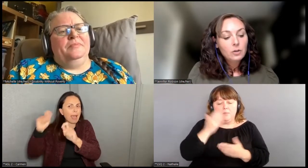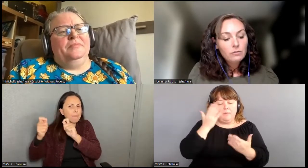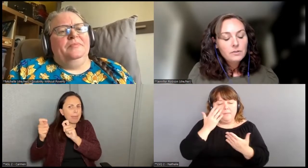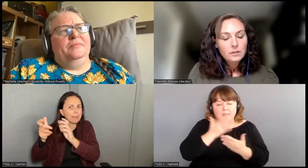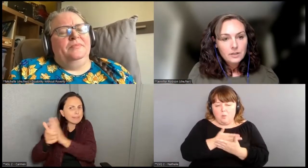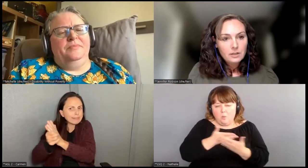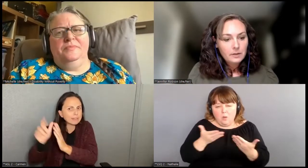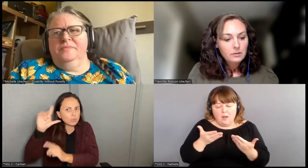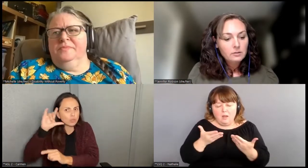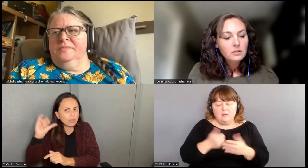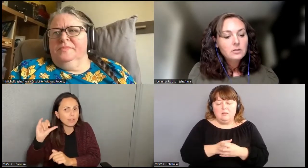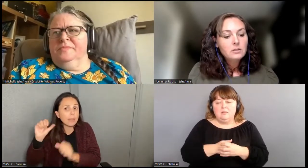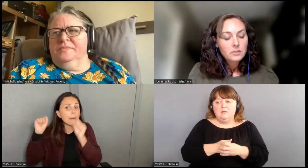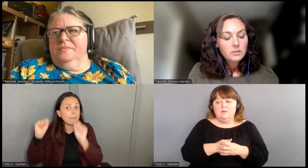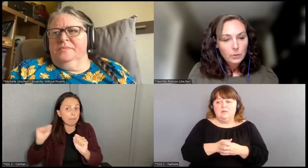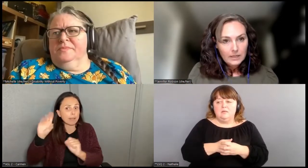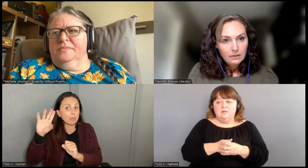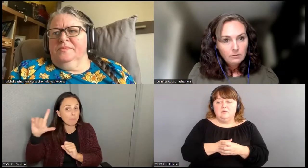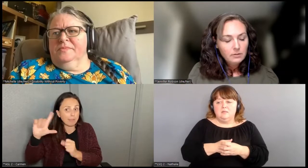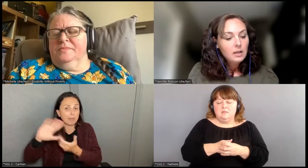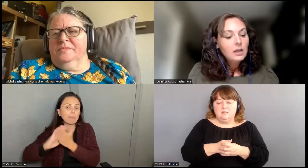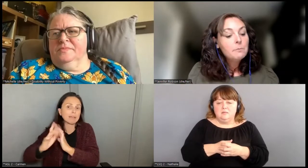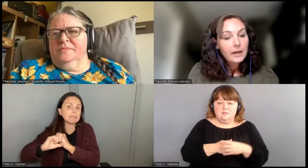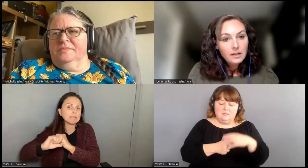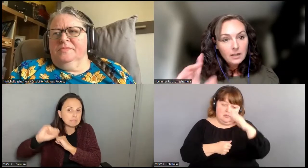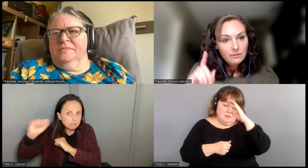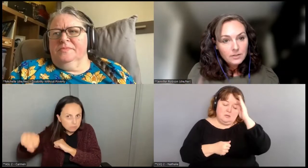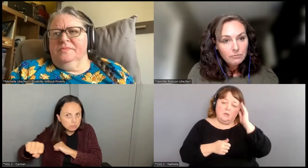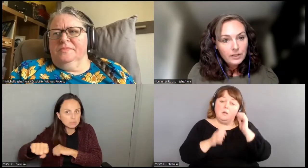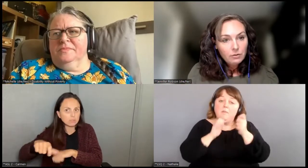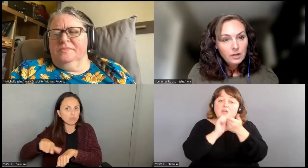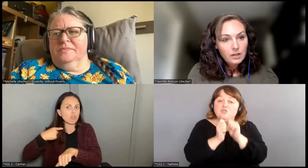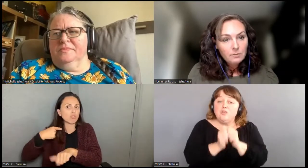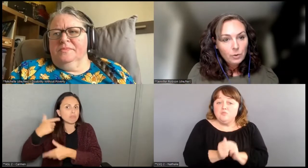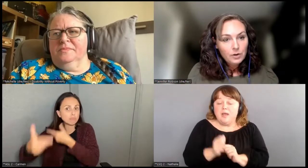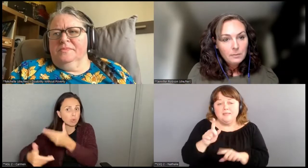IT COULD RESULT IN THE BILL SLOWING DOWN. BUT IF IT IS A REALLY CRITICALLY IMPORTANT